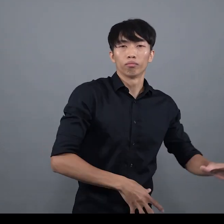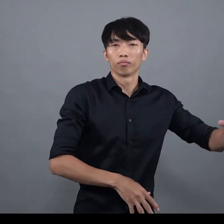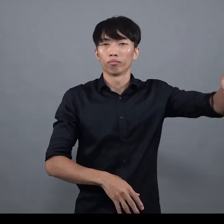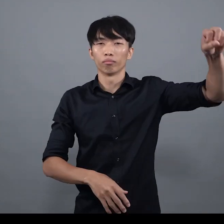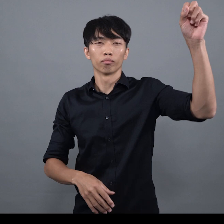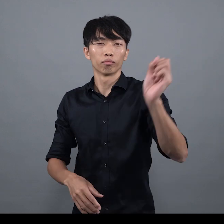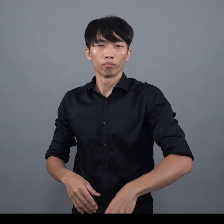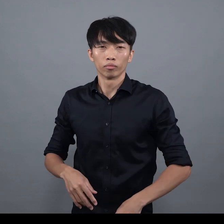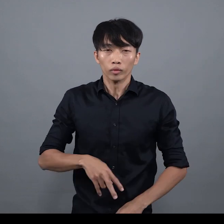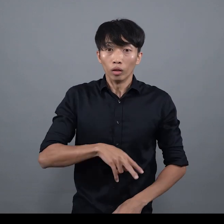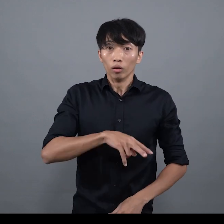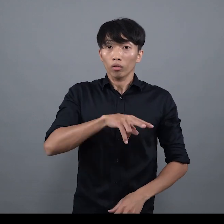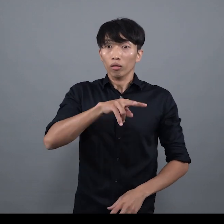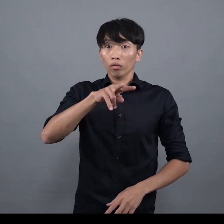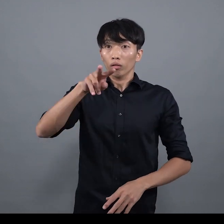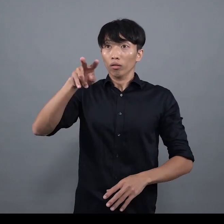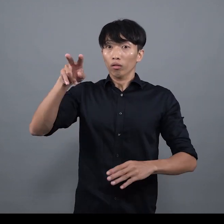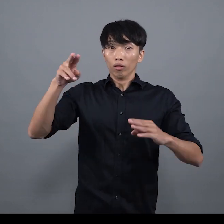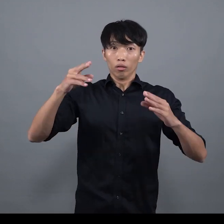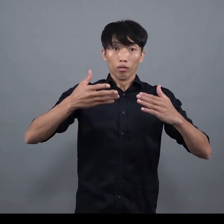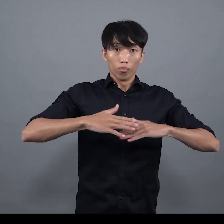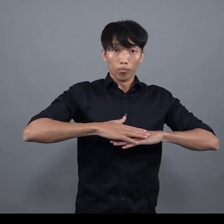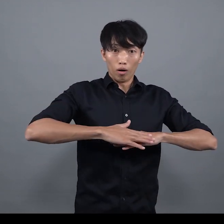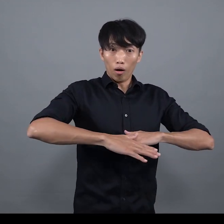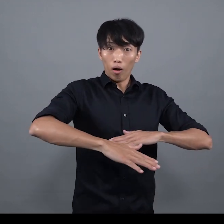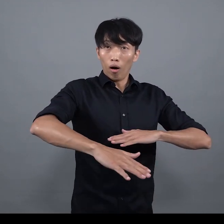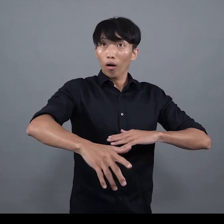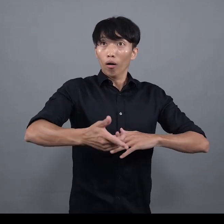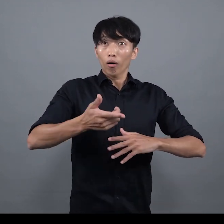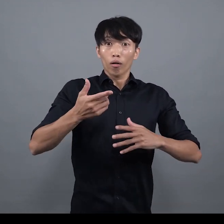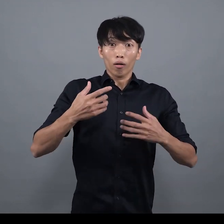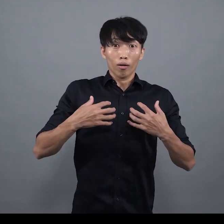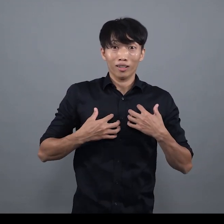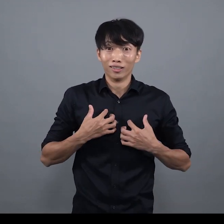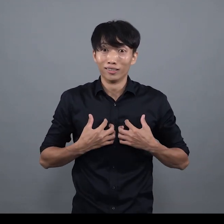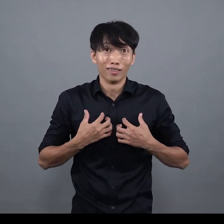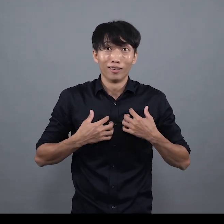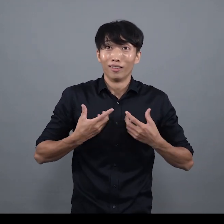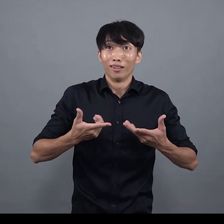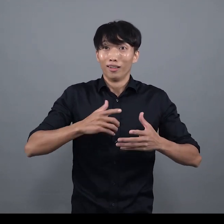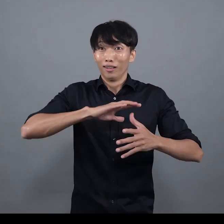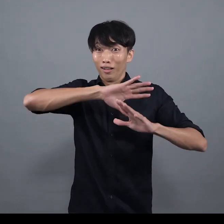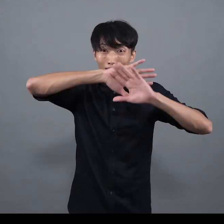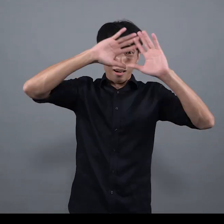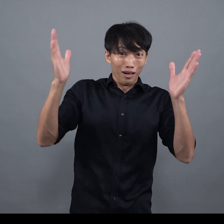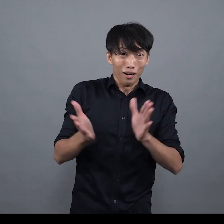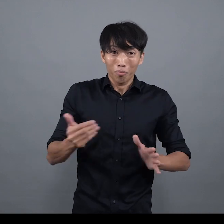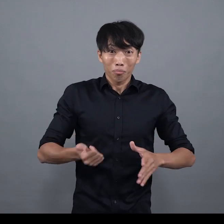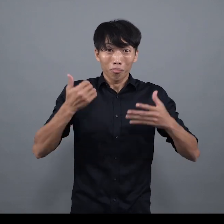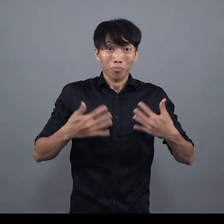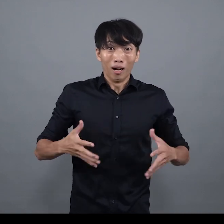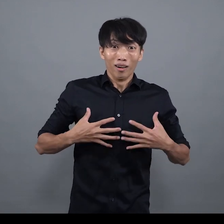I think this has to be some kind of miracle Yes. It’s like Kuramata himself came down from heaven [to support us]